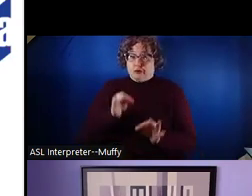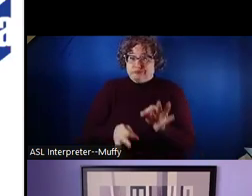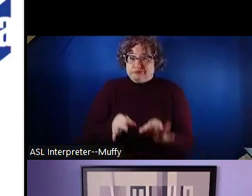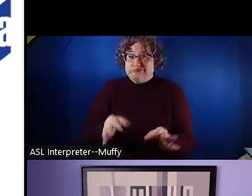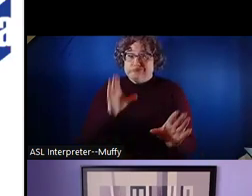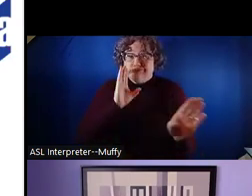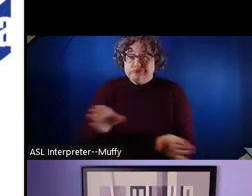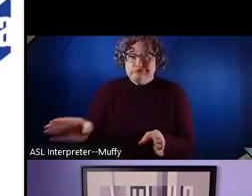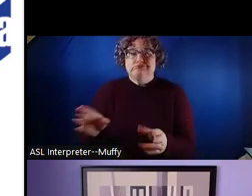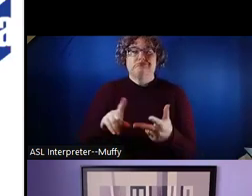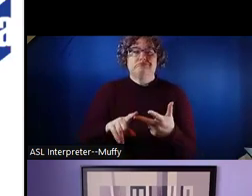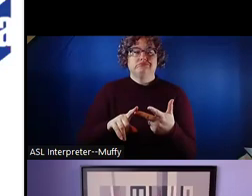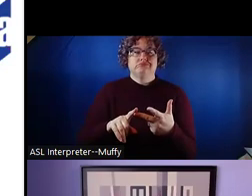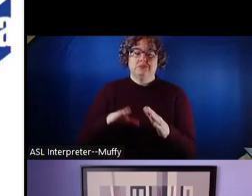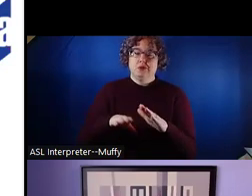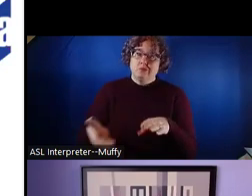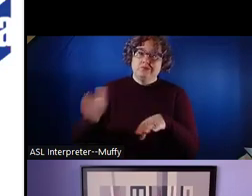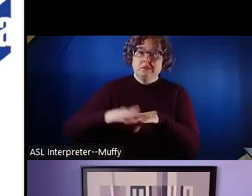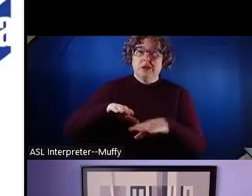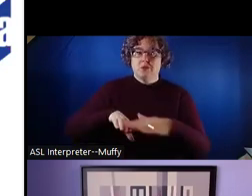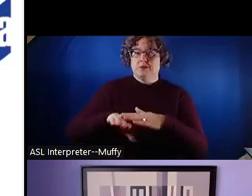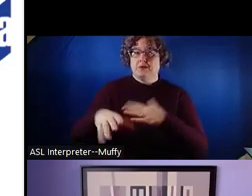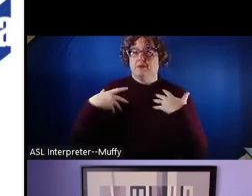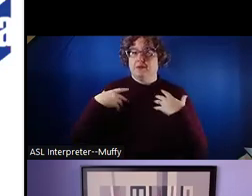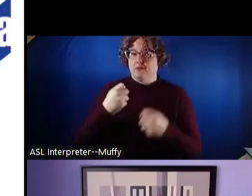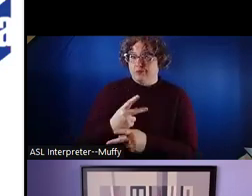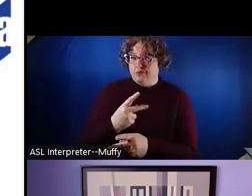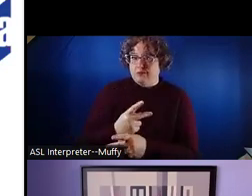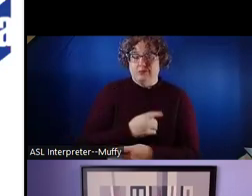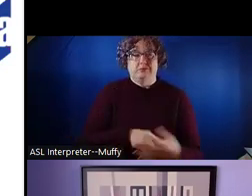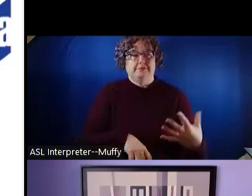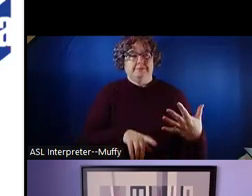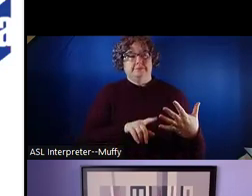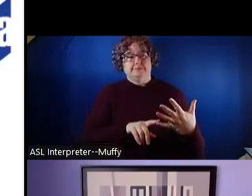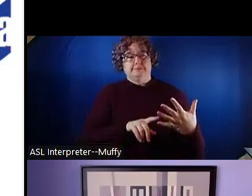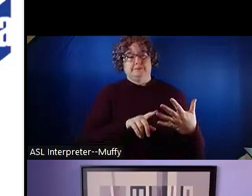that help increase access to healthcare. And then we are gonna turn to two panelists